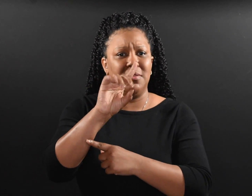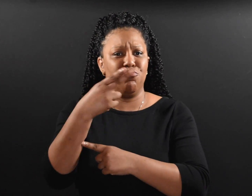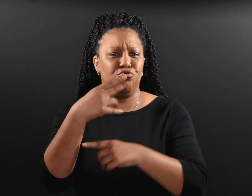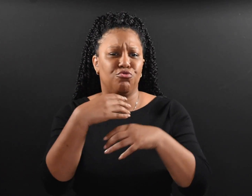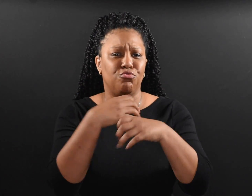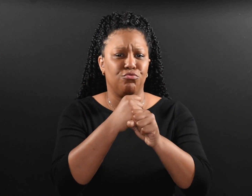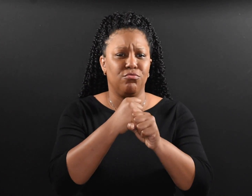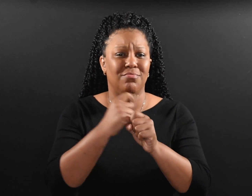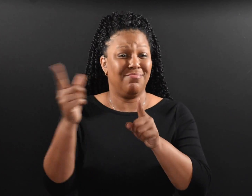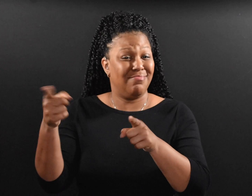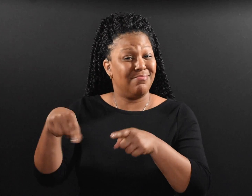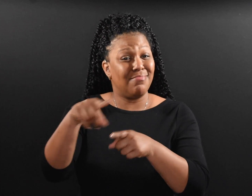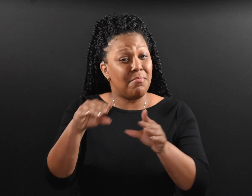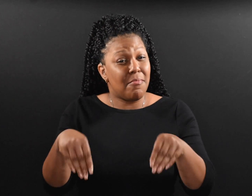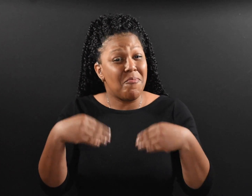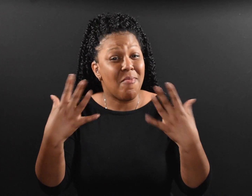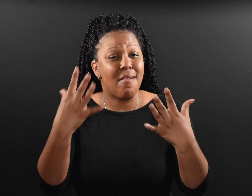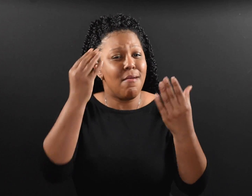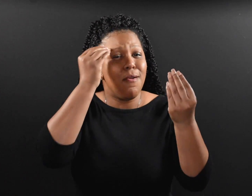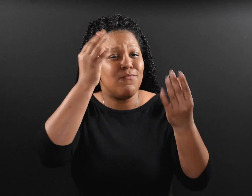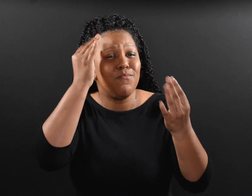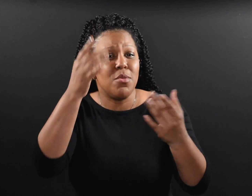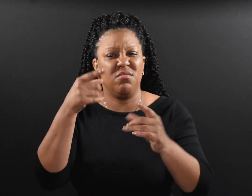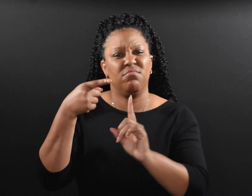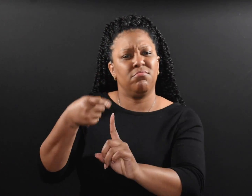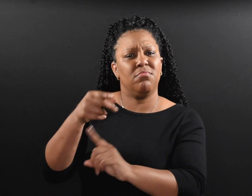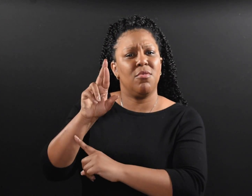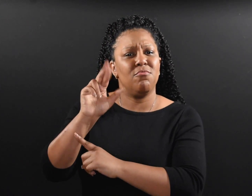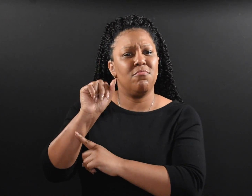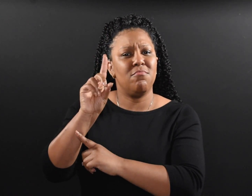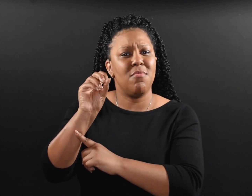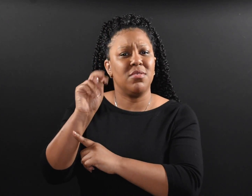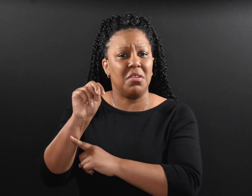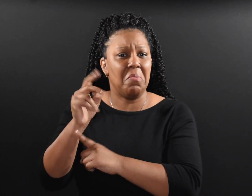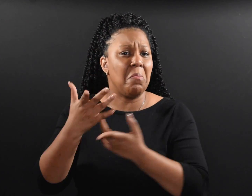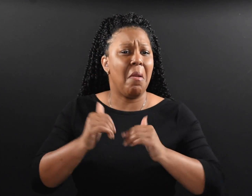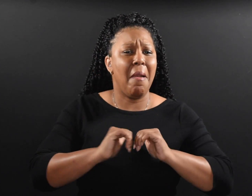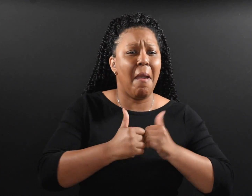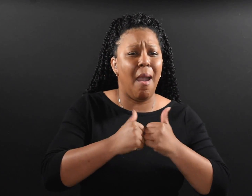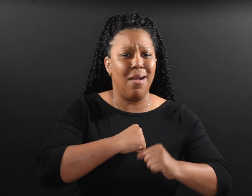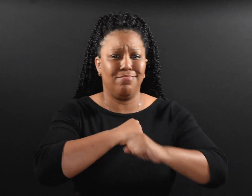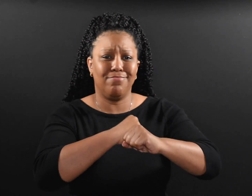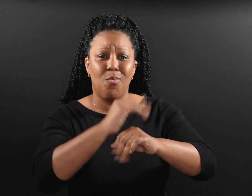(MDH) provides information on radon and how to protect your family's health.